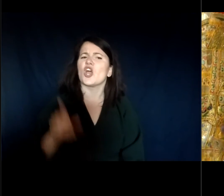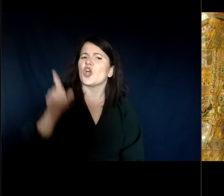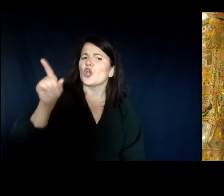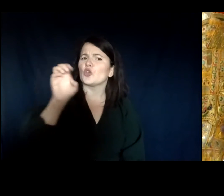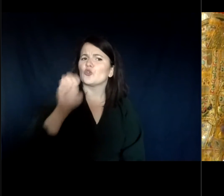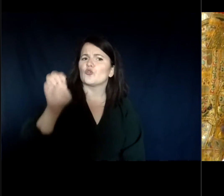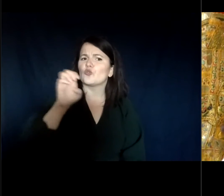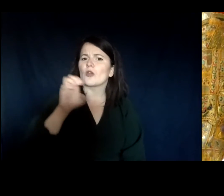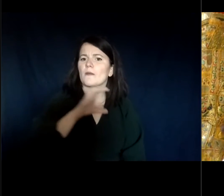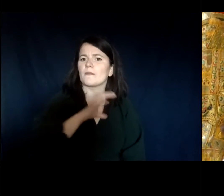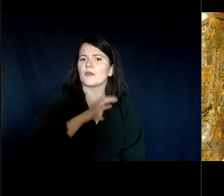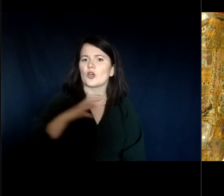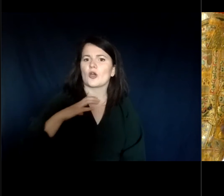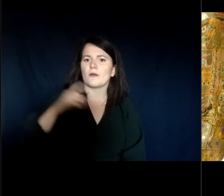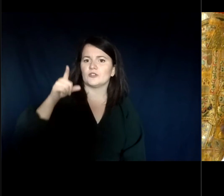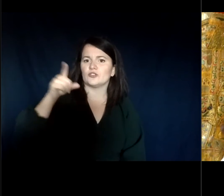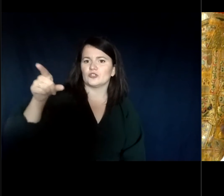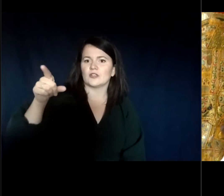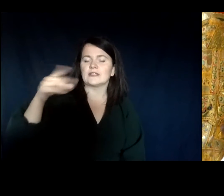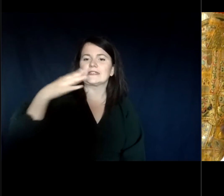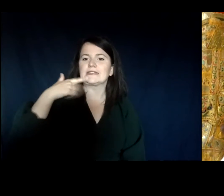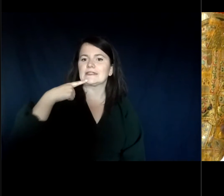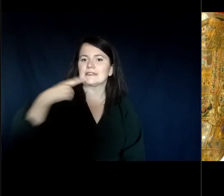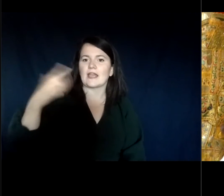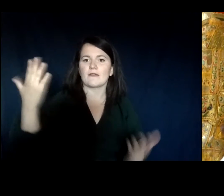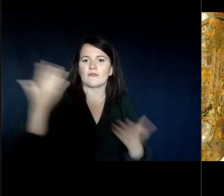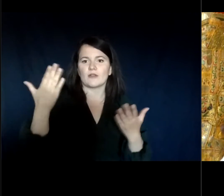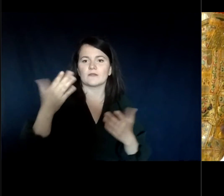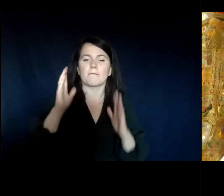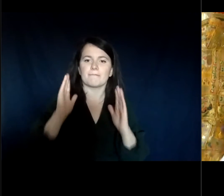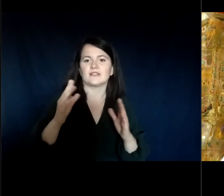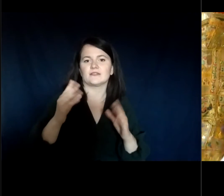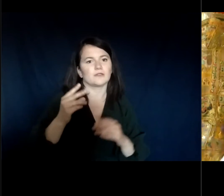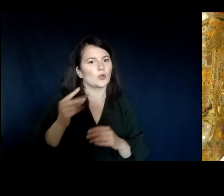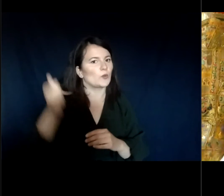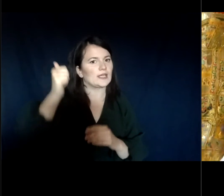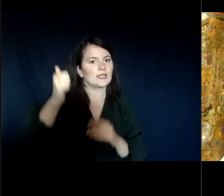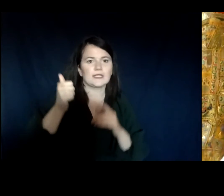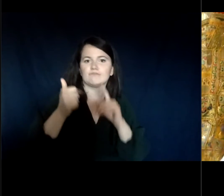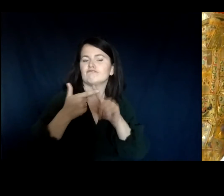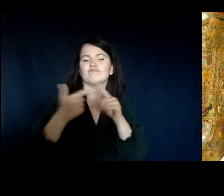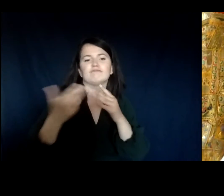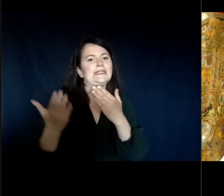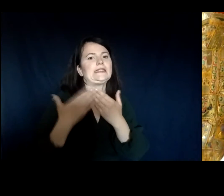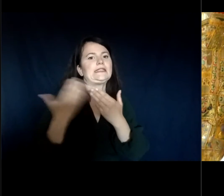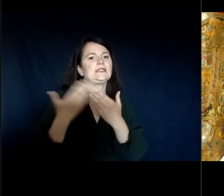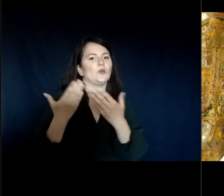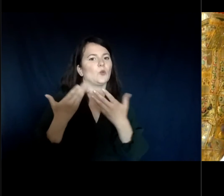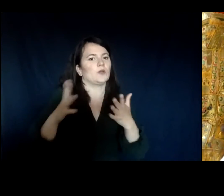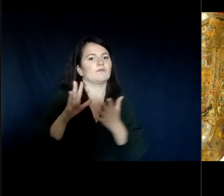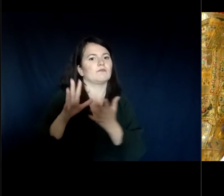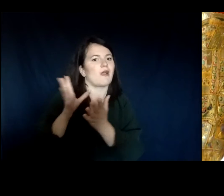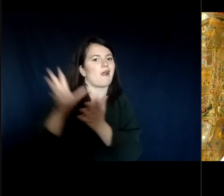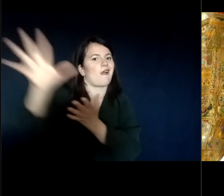quick, effective, flexible, easy access, simplified procedures which are great